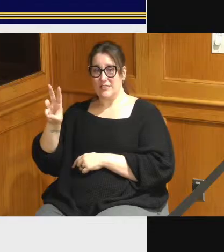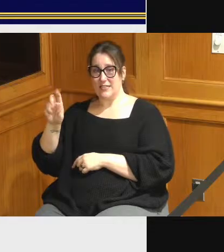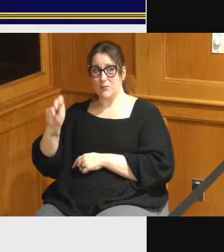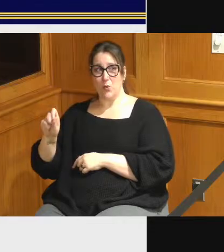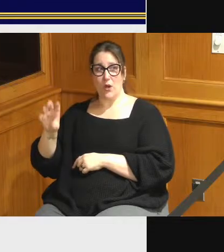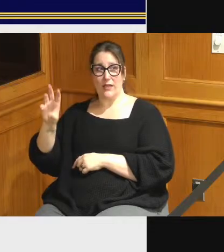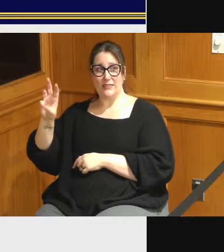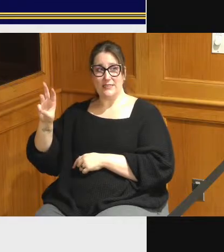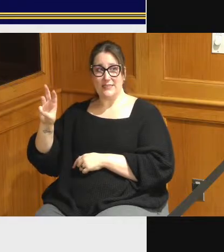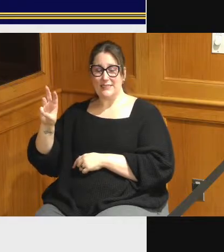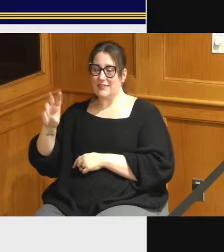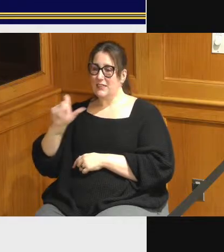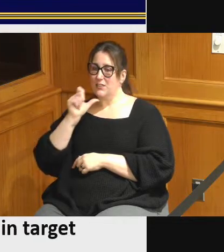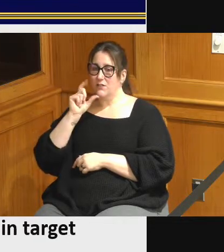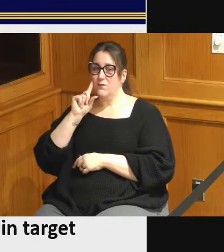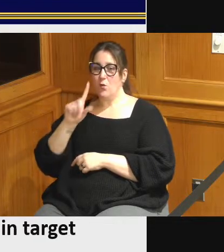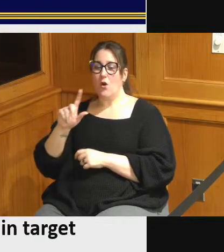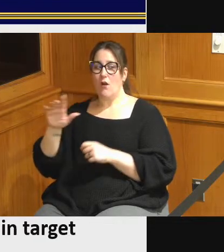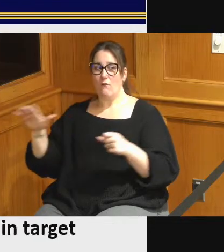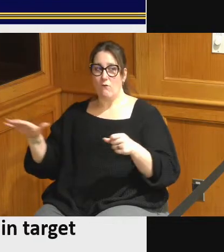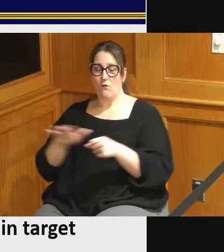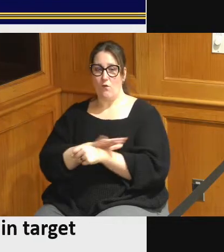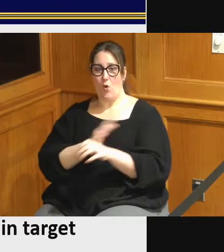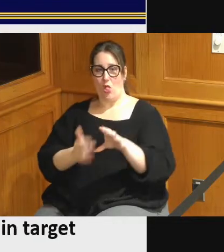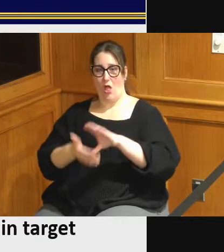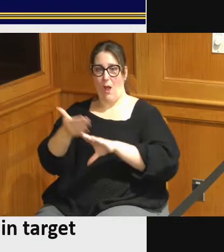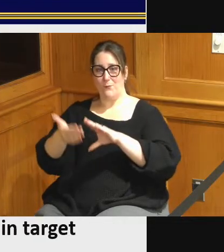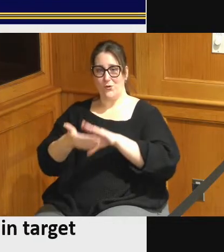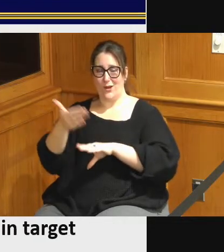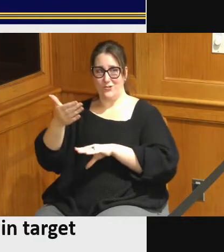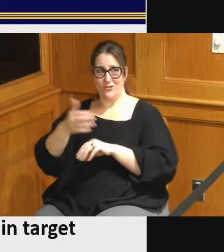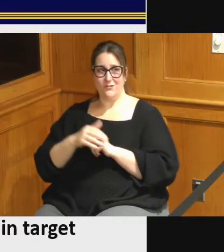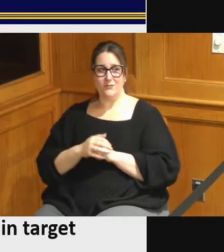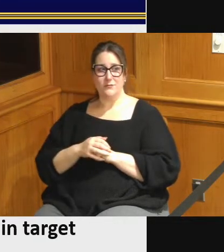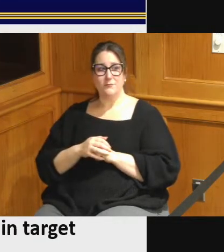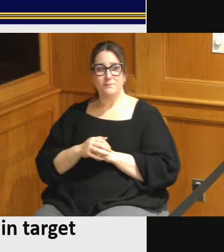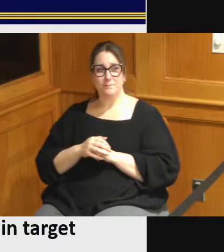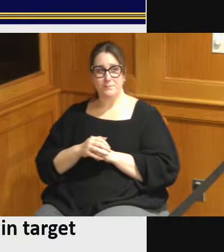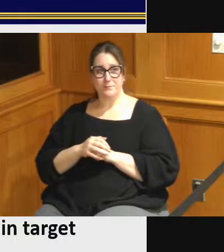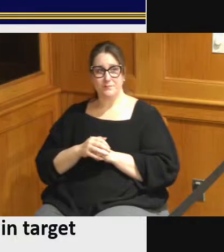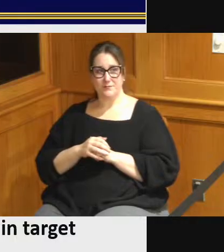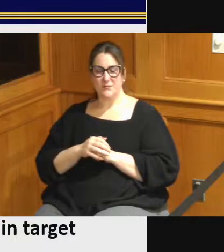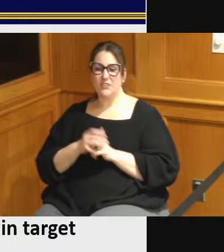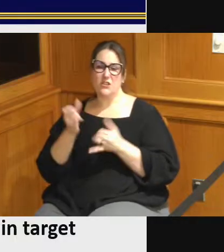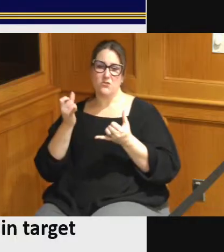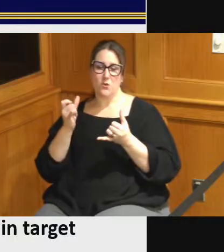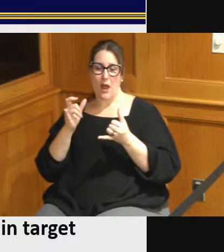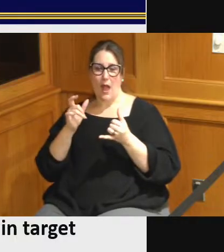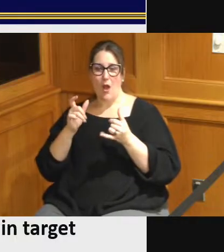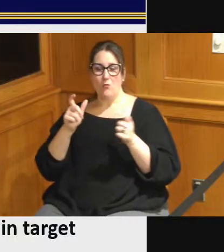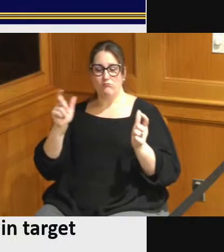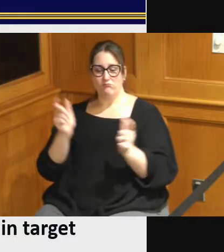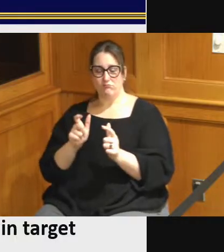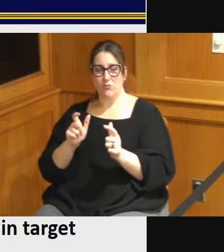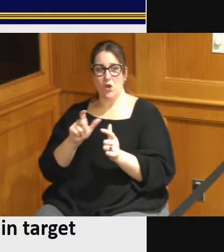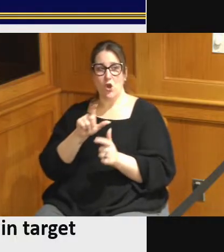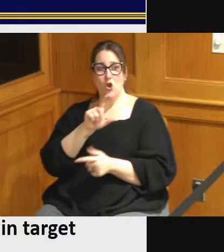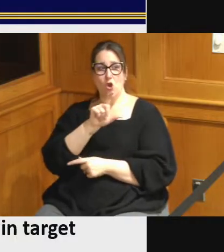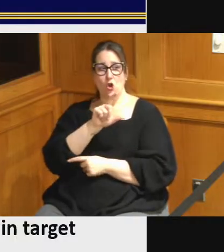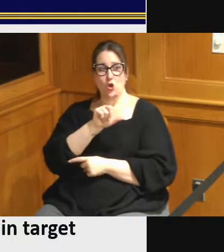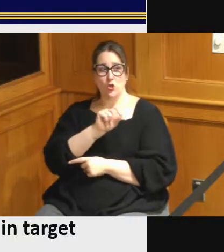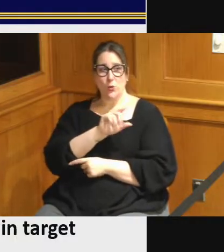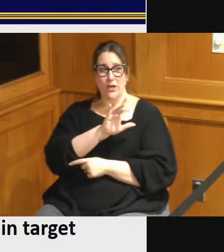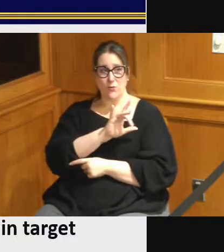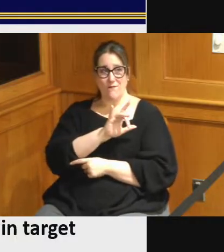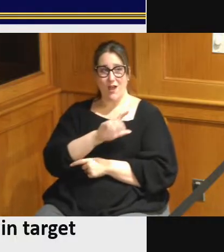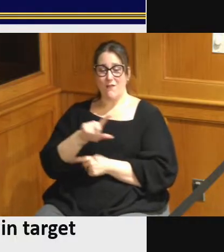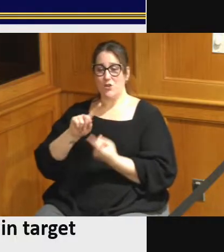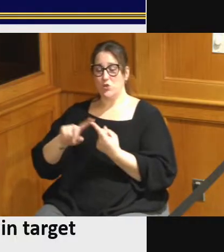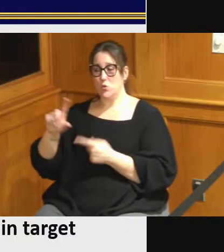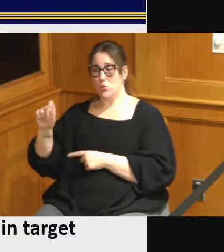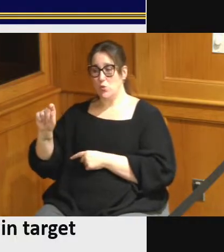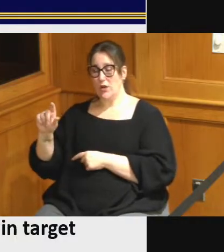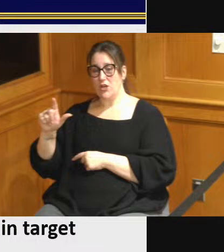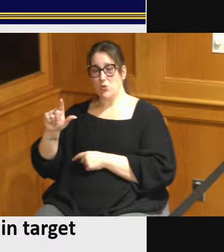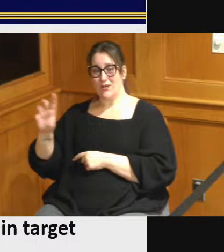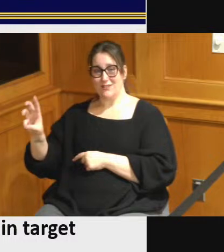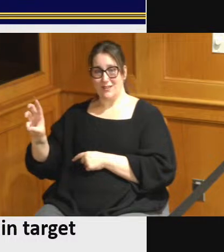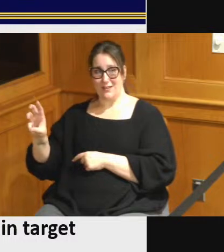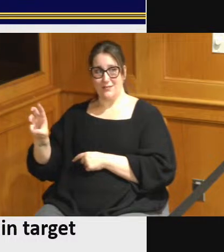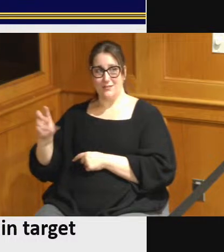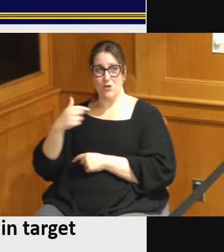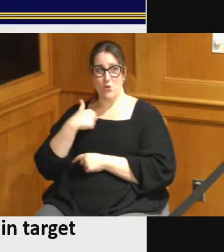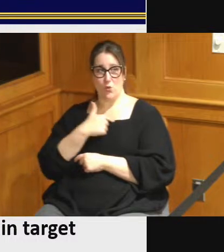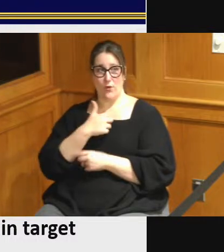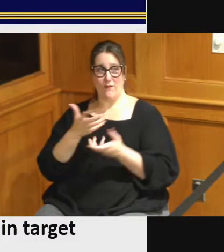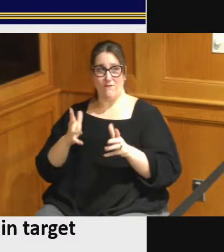throughout. So when we go to the analytics here of 2025 and 2026 budget personnel, we have 90,